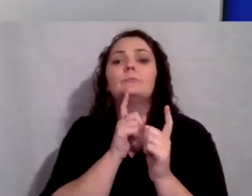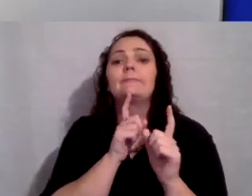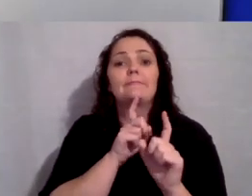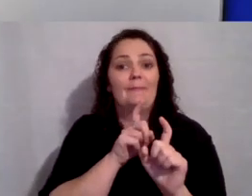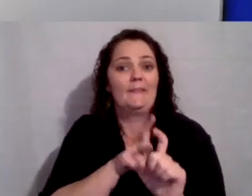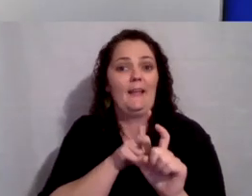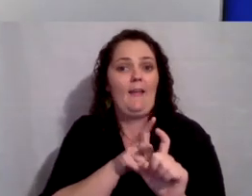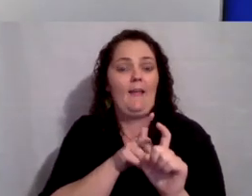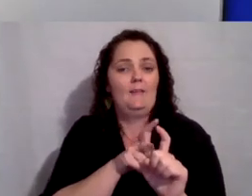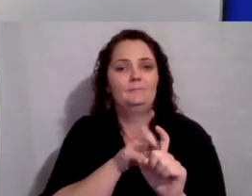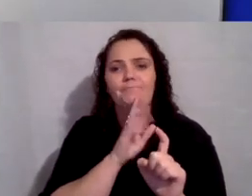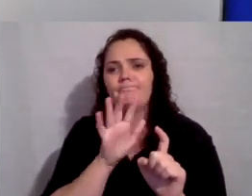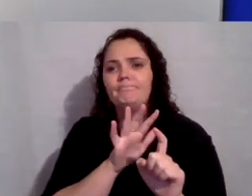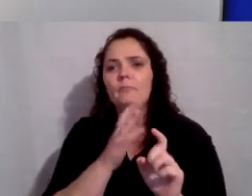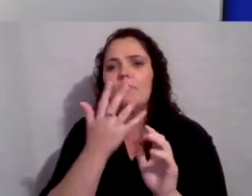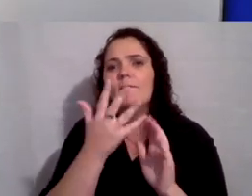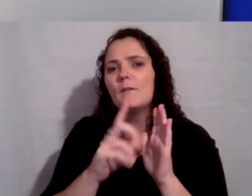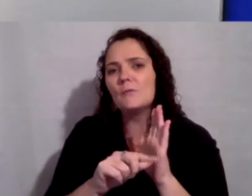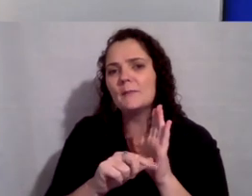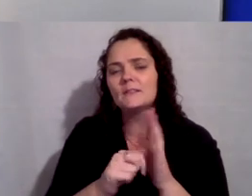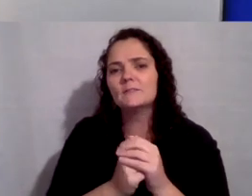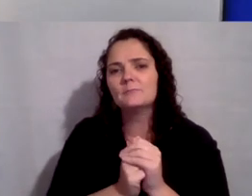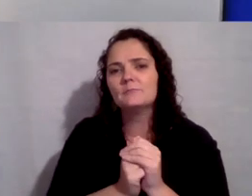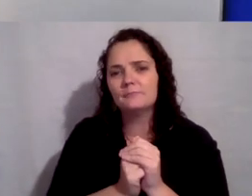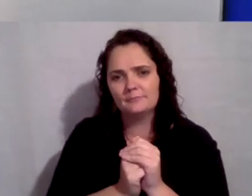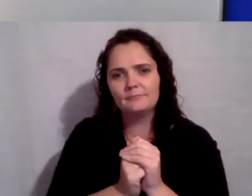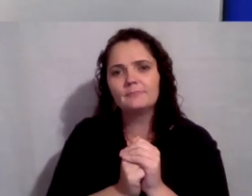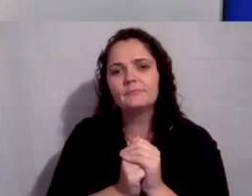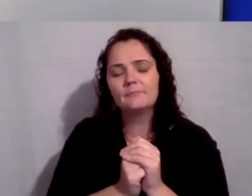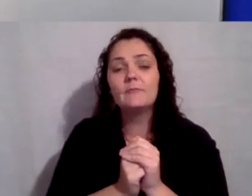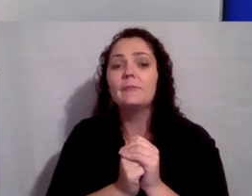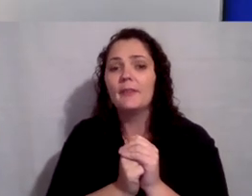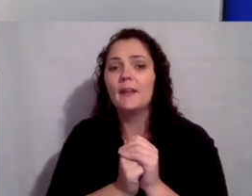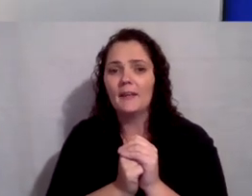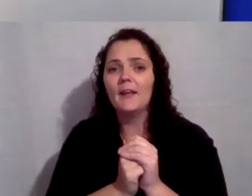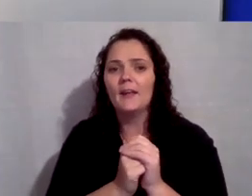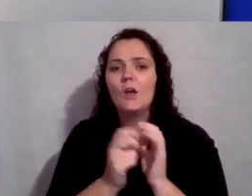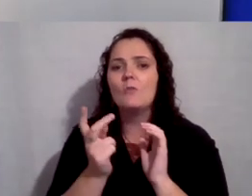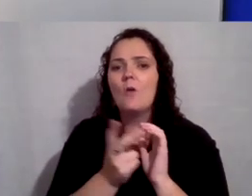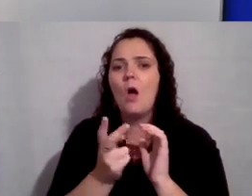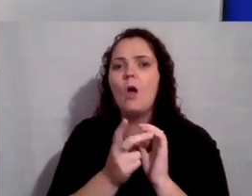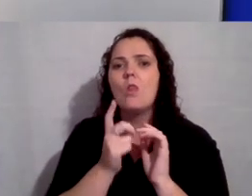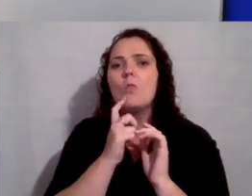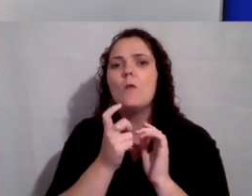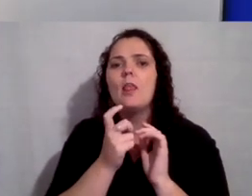and they're going to hold those poses for about five minutes or so We're then going to have them move just one arm